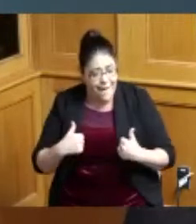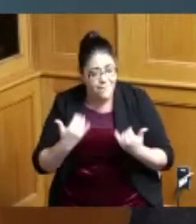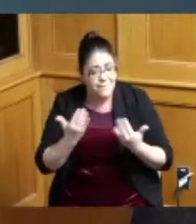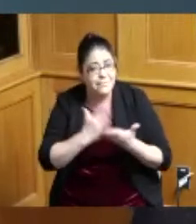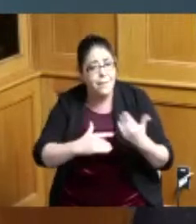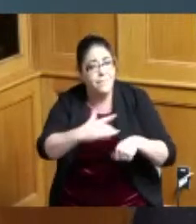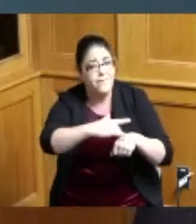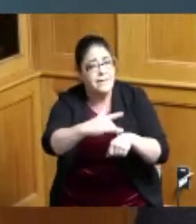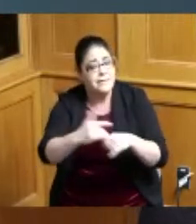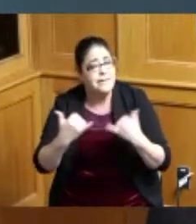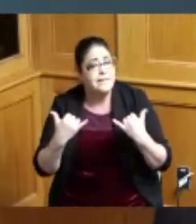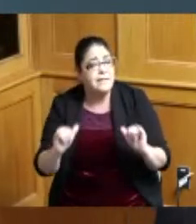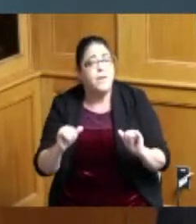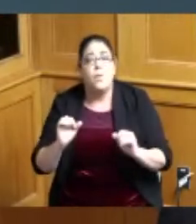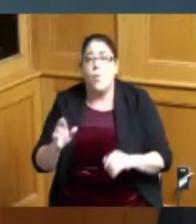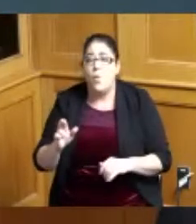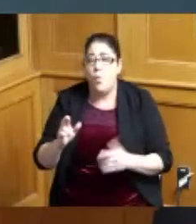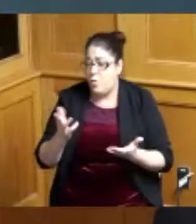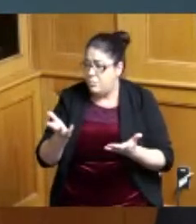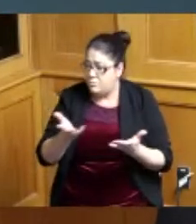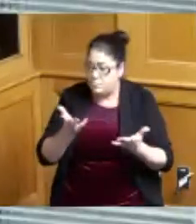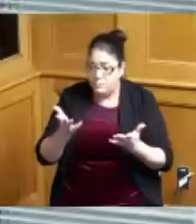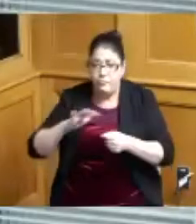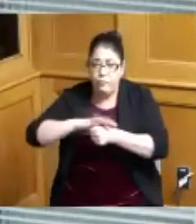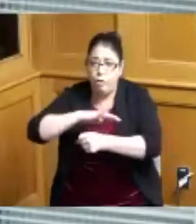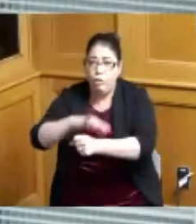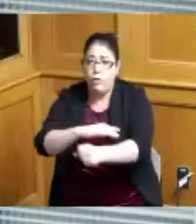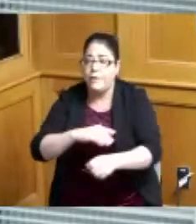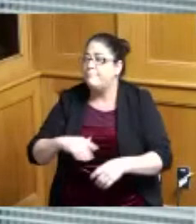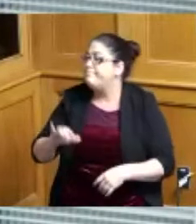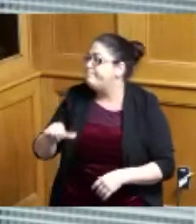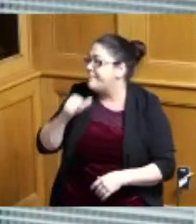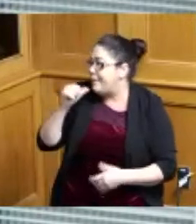that we can get more youth in do you know I don't have that number with me today but I can certainly